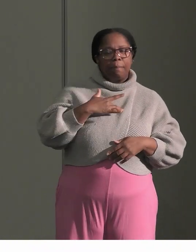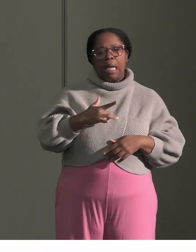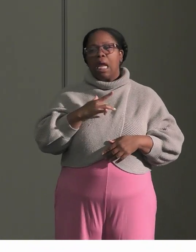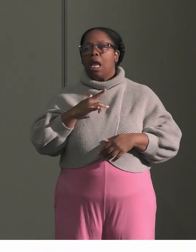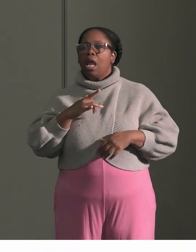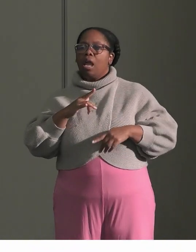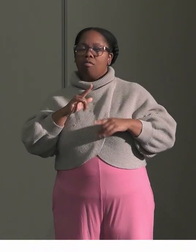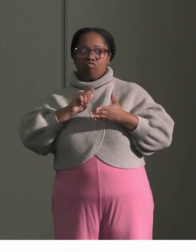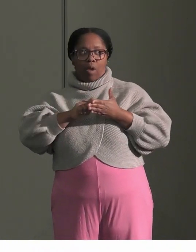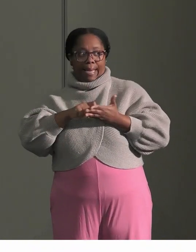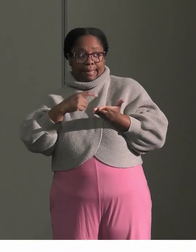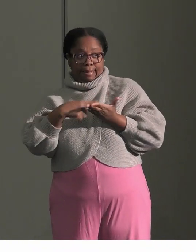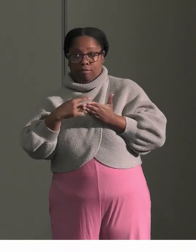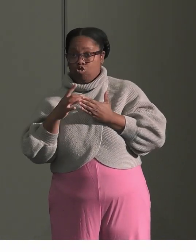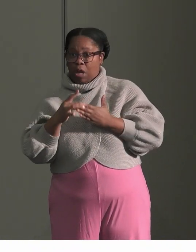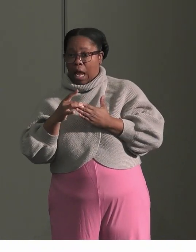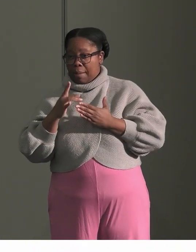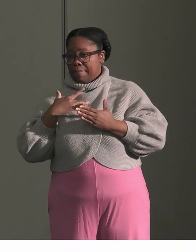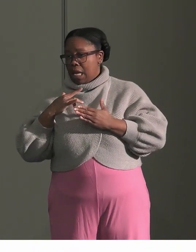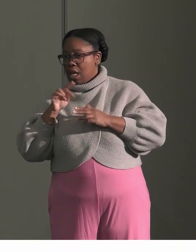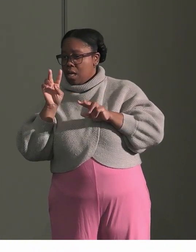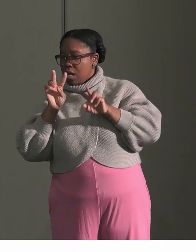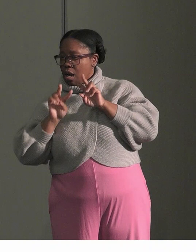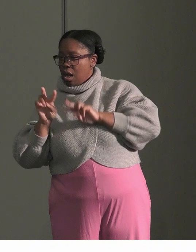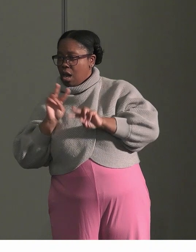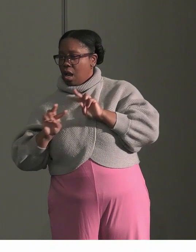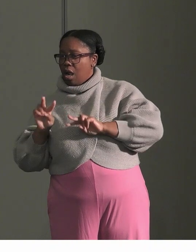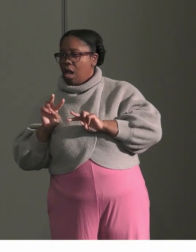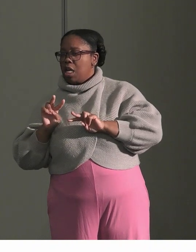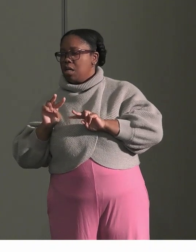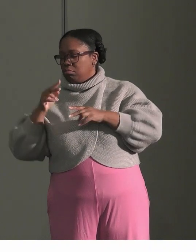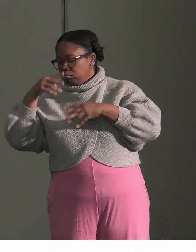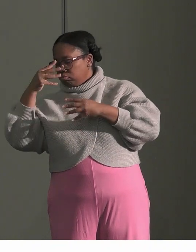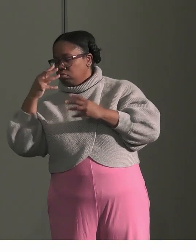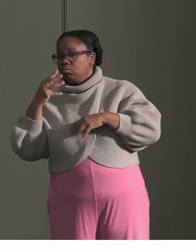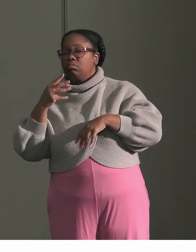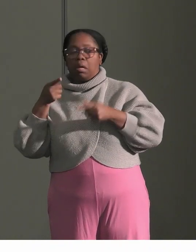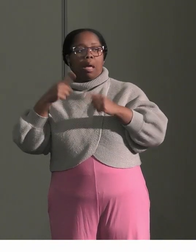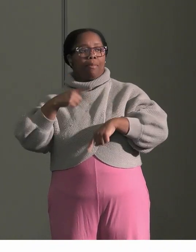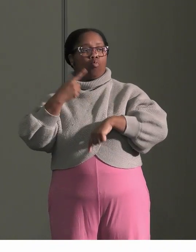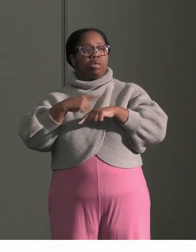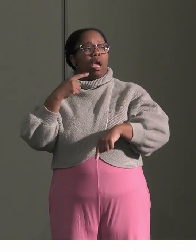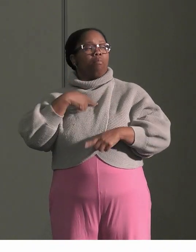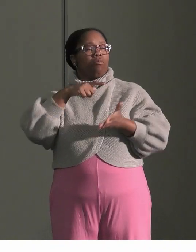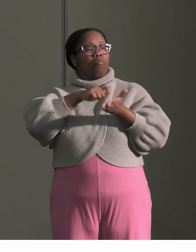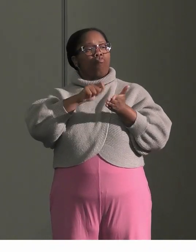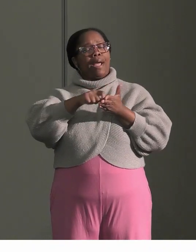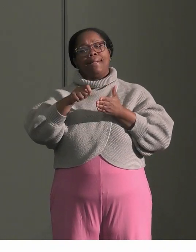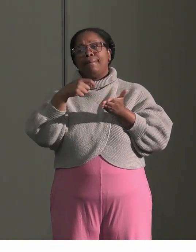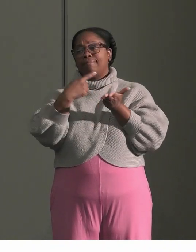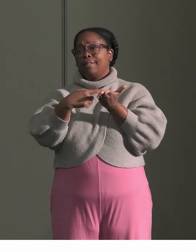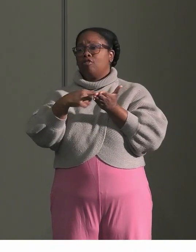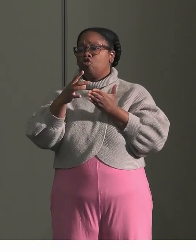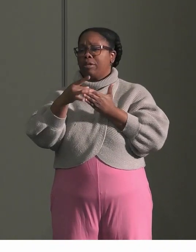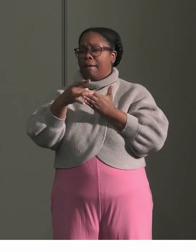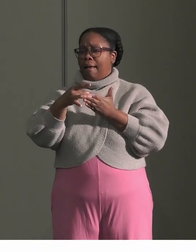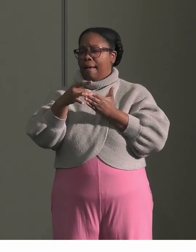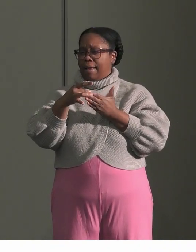write a discussion guide. One time I -- we wrote the discussion guide and there is a key feature